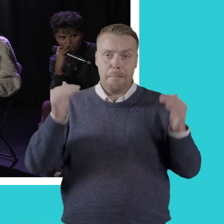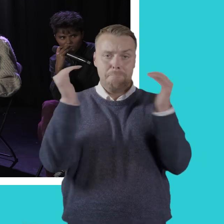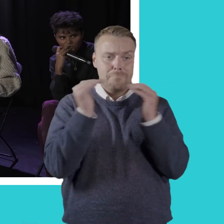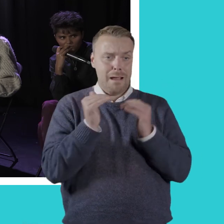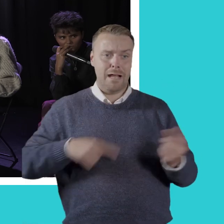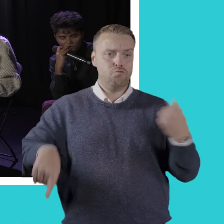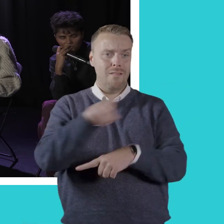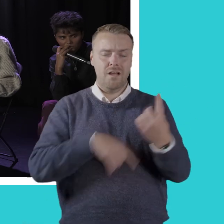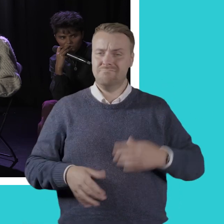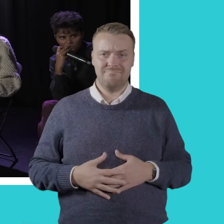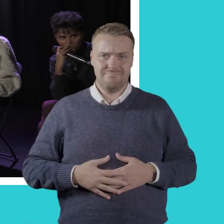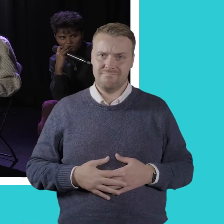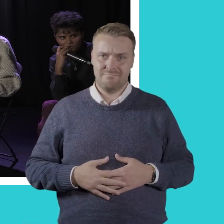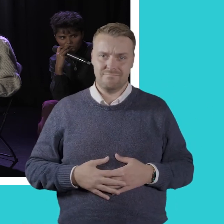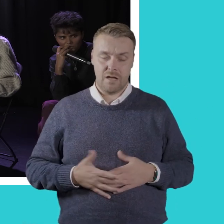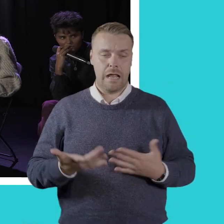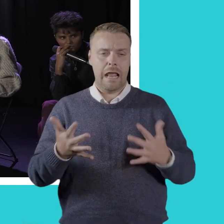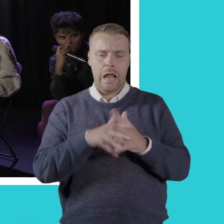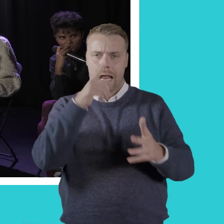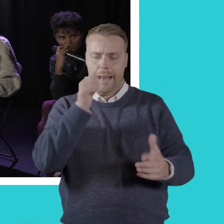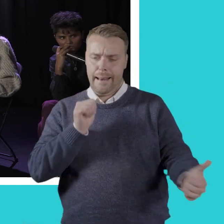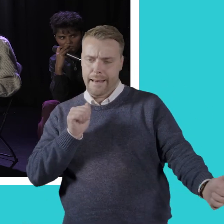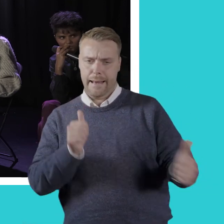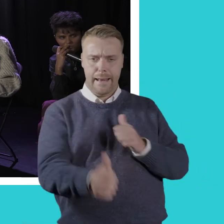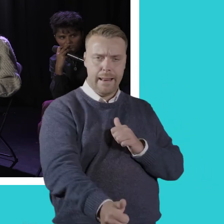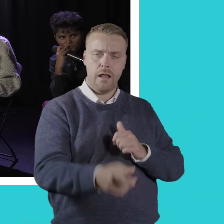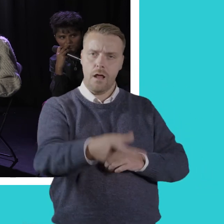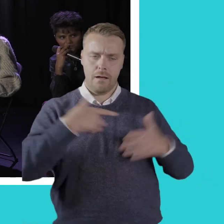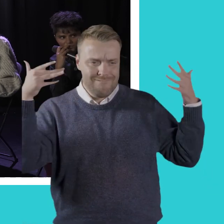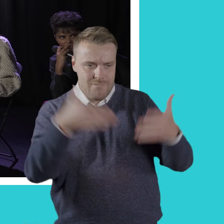like you were saying how can we shift how can we shift our focus so that we're focusing on things